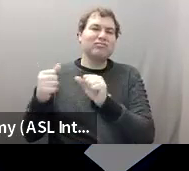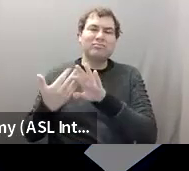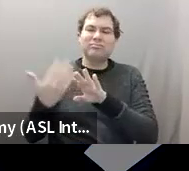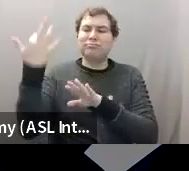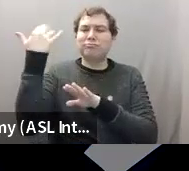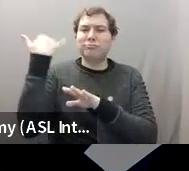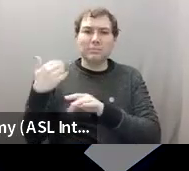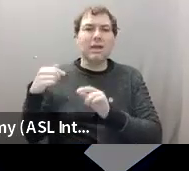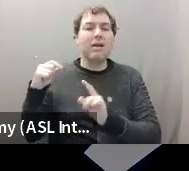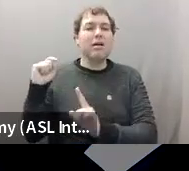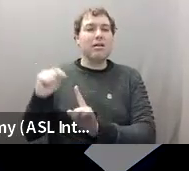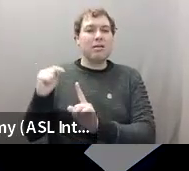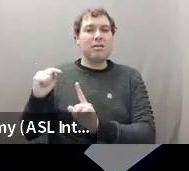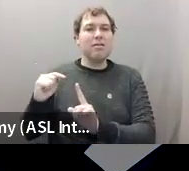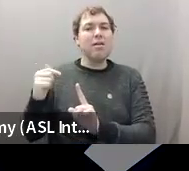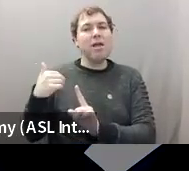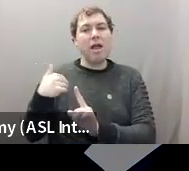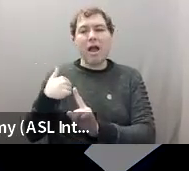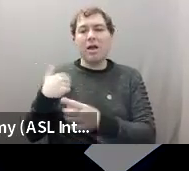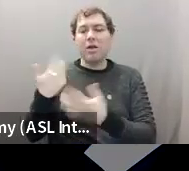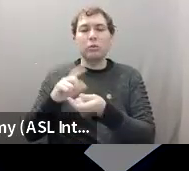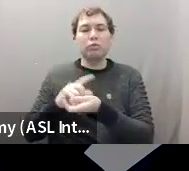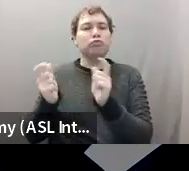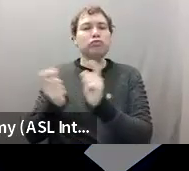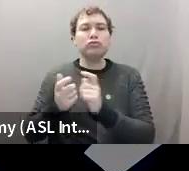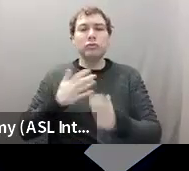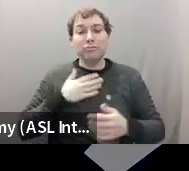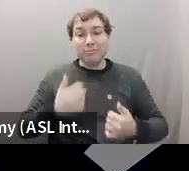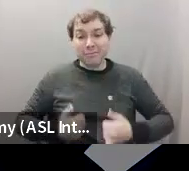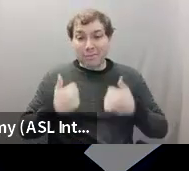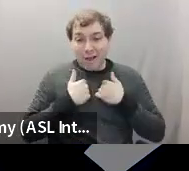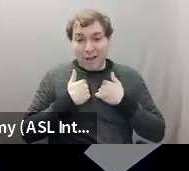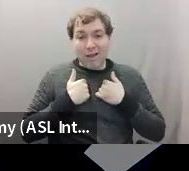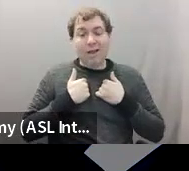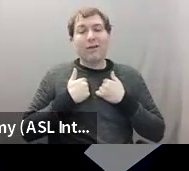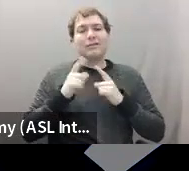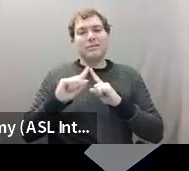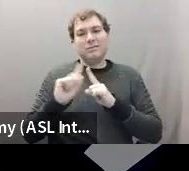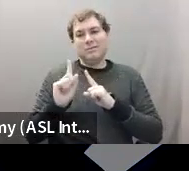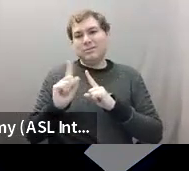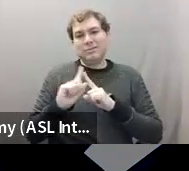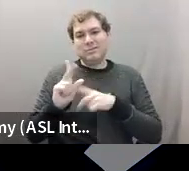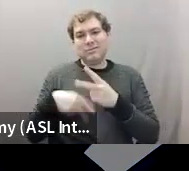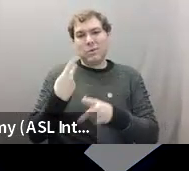james turner: It has. It has changed my life in many, many different ways. james turner: and